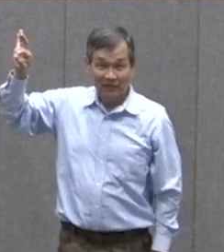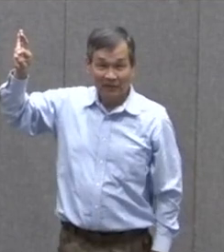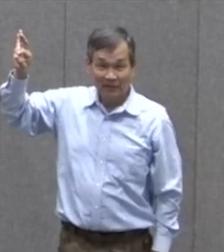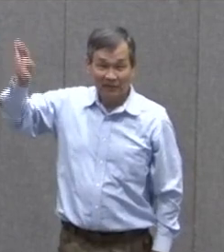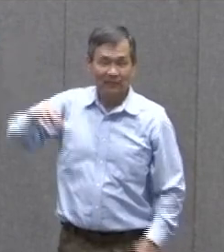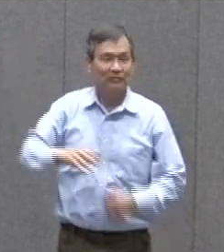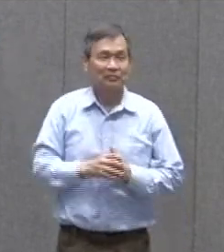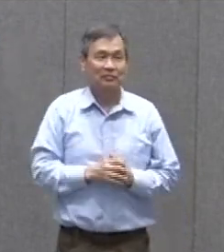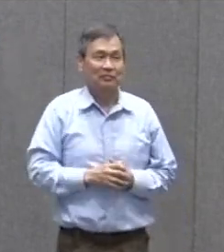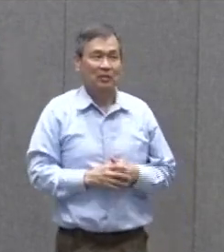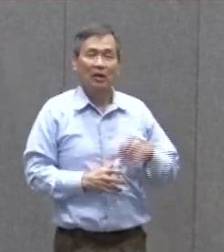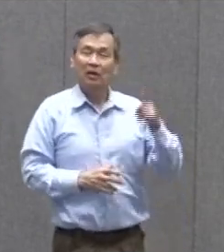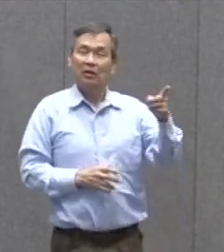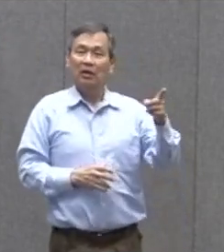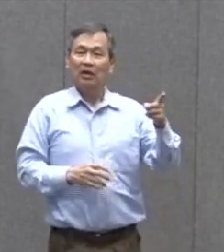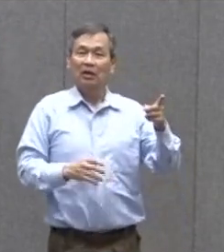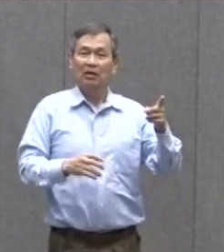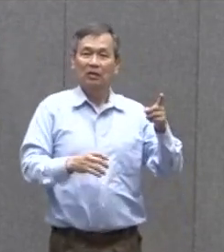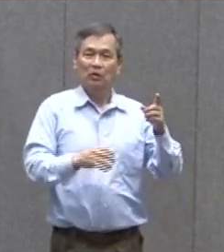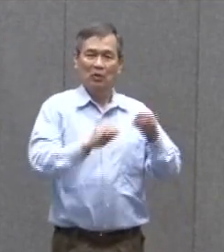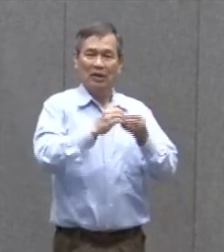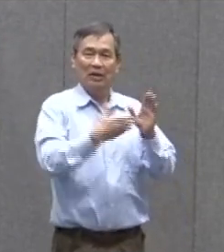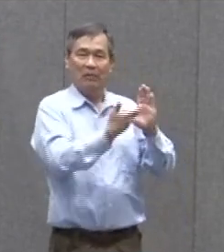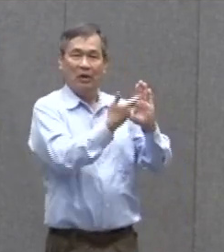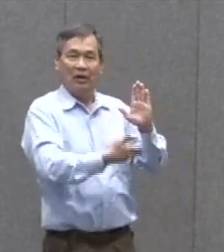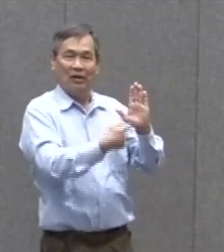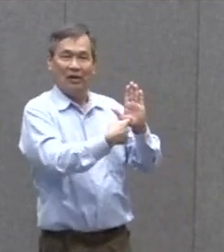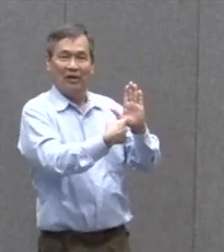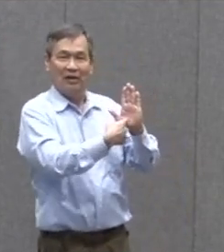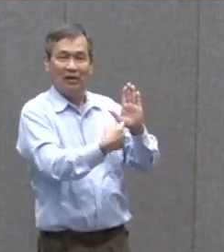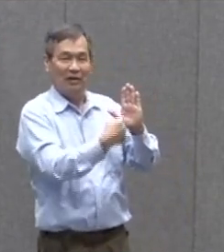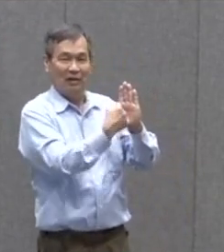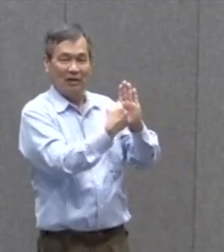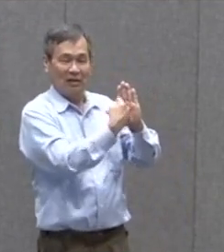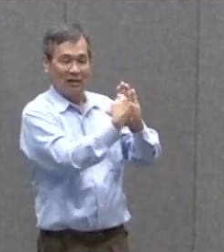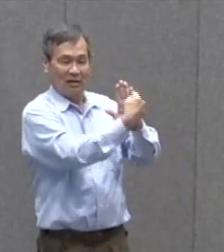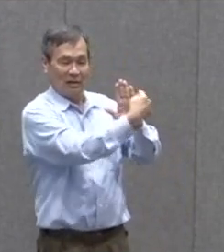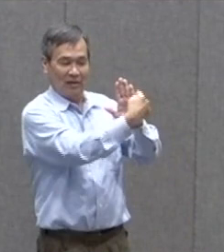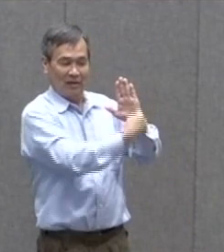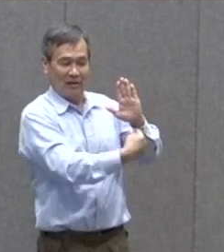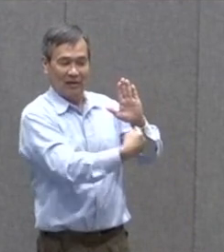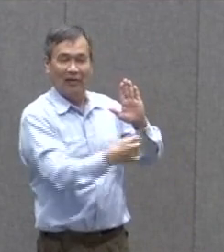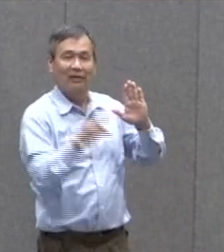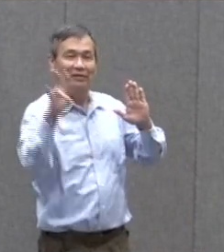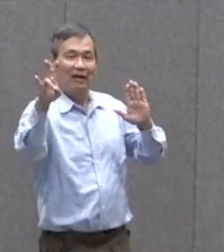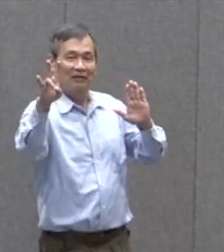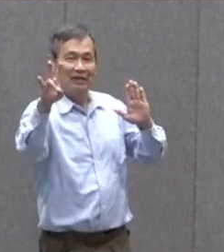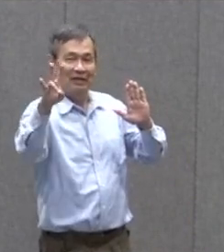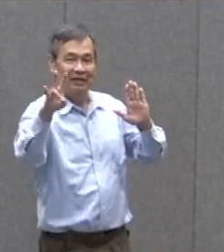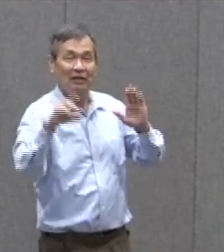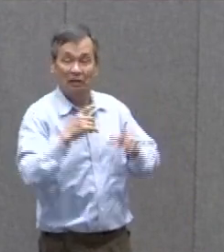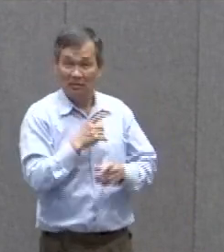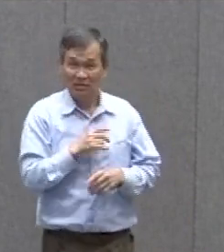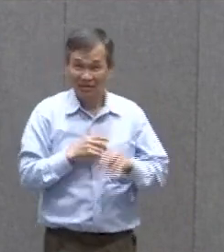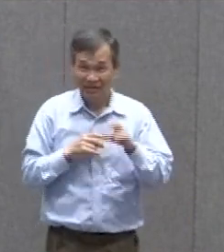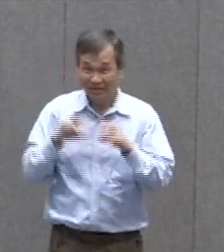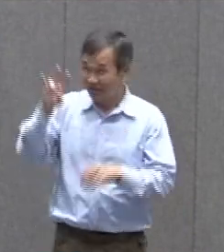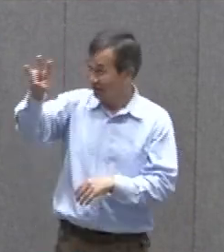How about this number? What number's this? Seven. Is seven nine?